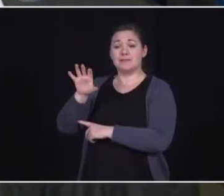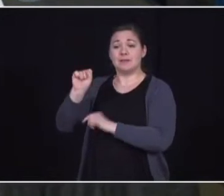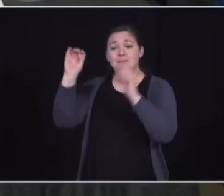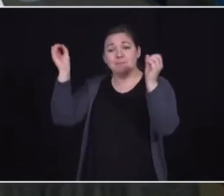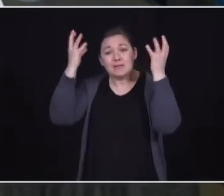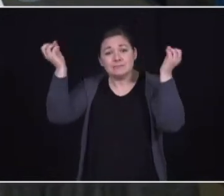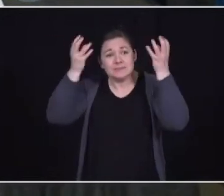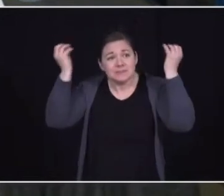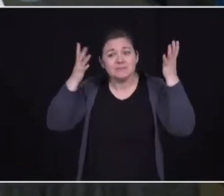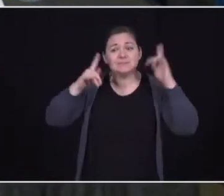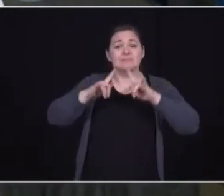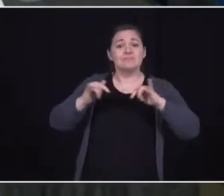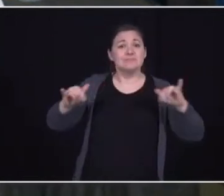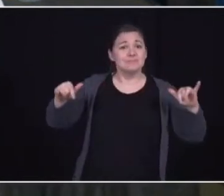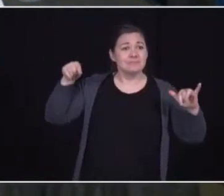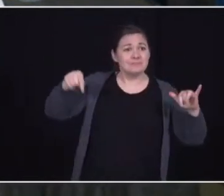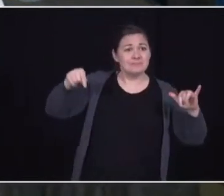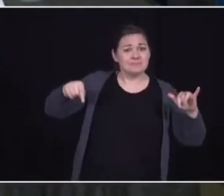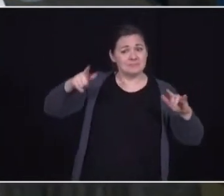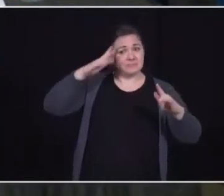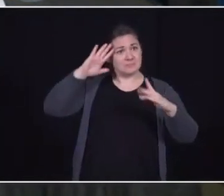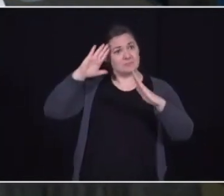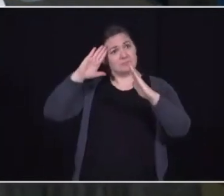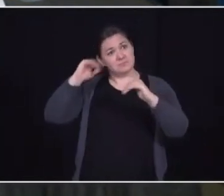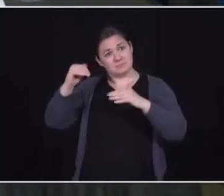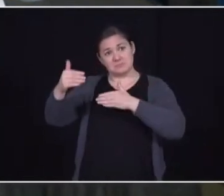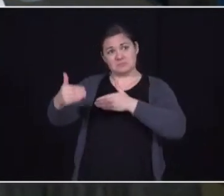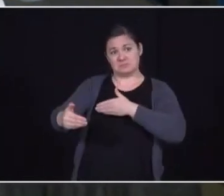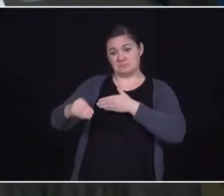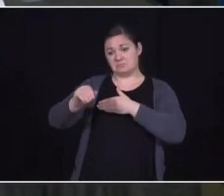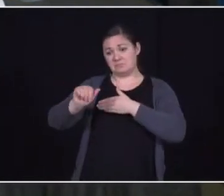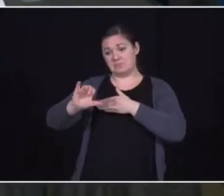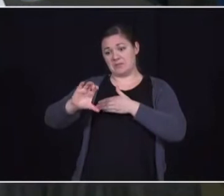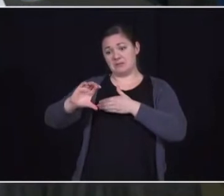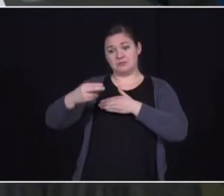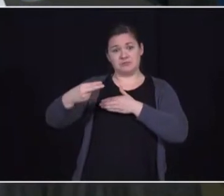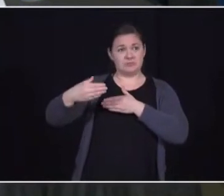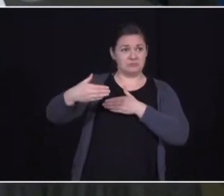Thank you for taking my question, just following on a question that my colleague asked earlier